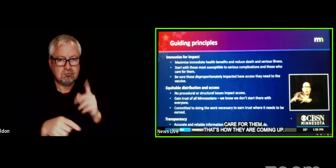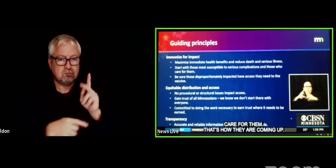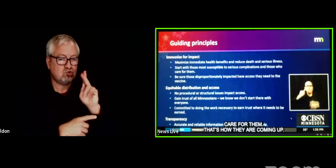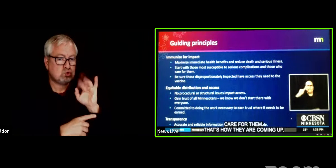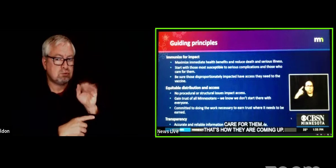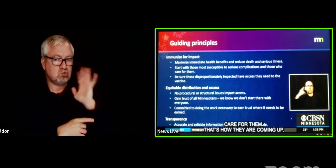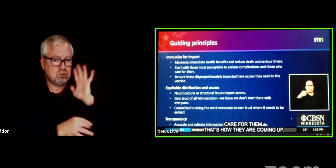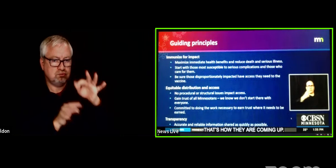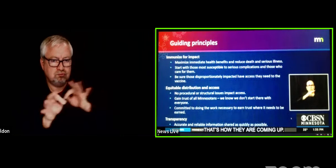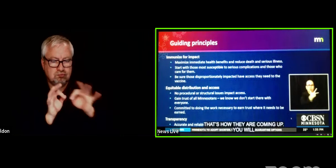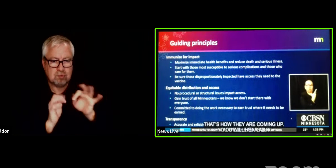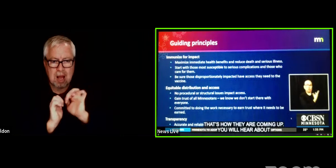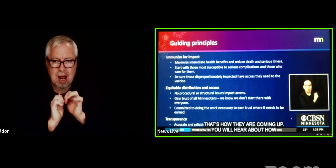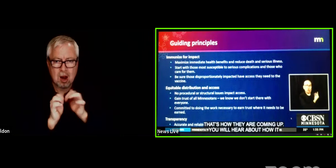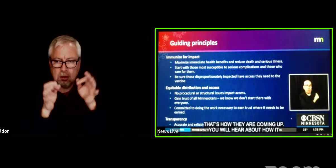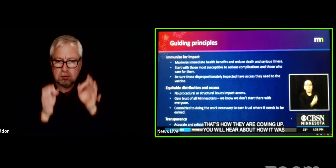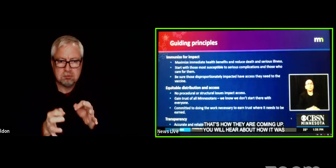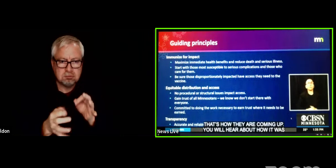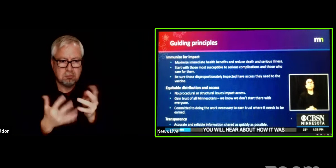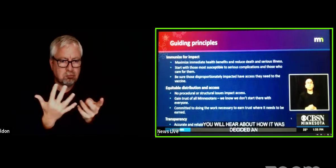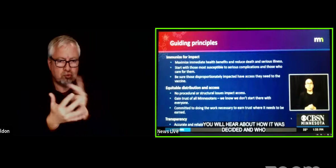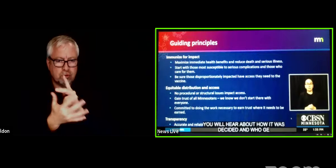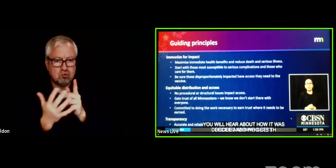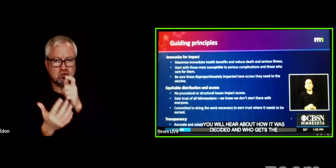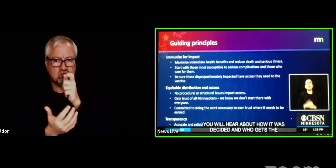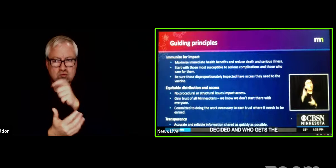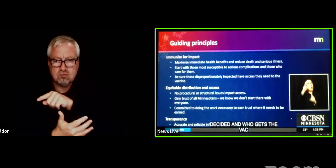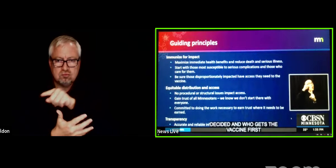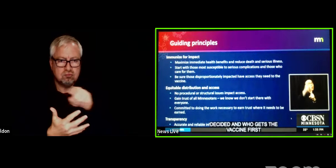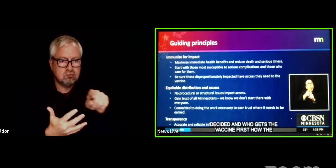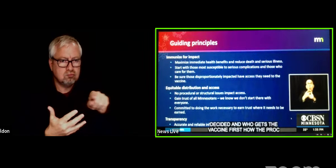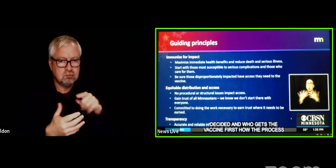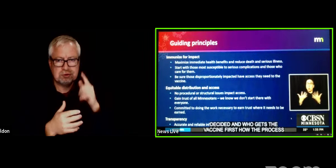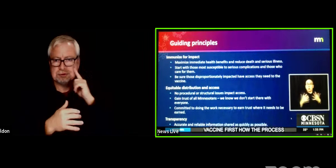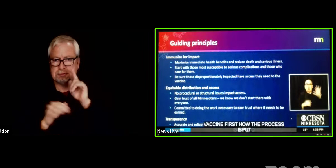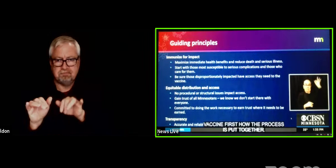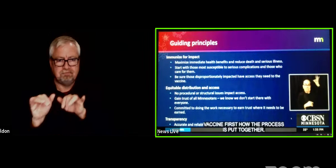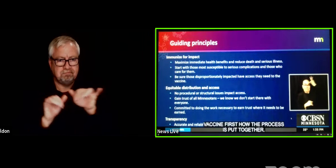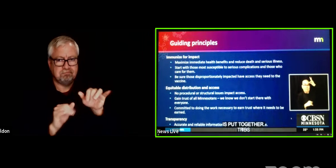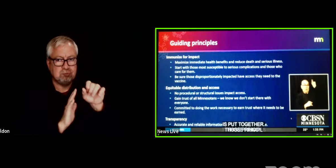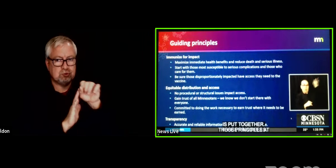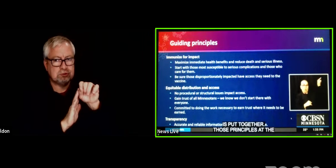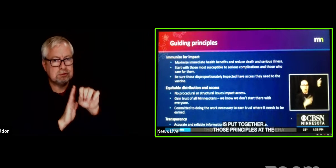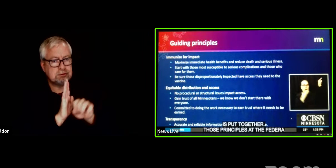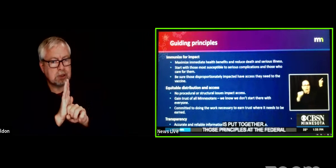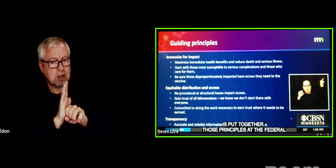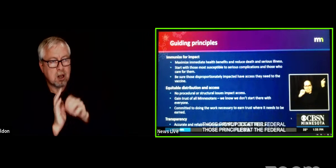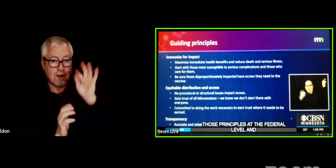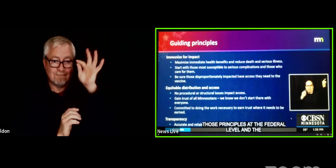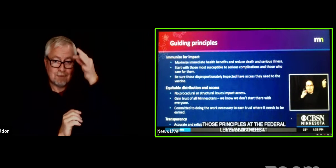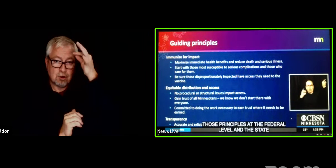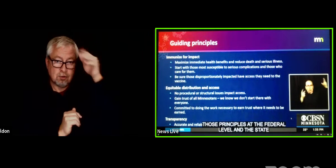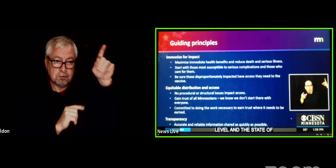LEVEL AND HERE AT THE STATE OF MINNESOTA ARE ABOUT MAKING SURE THAT THOSE DISPROPORTIONATELY IMPACTED HAVE THE ACCESS THEY NEEDS.